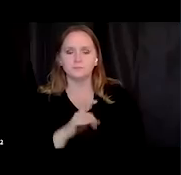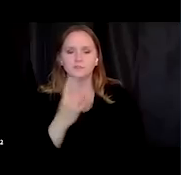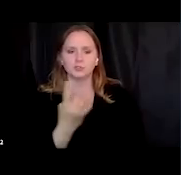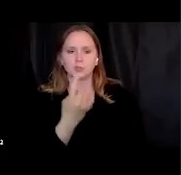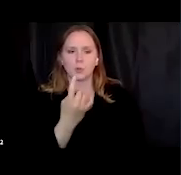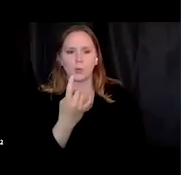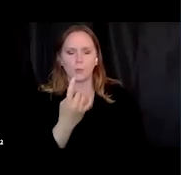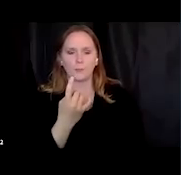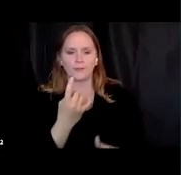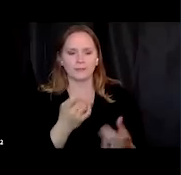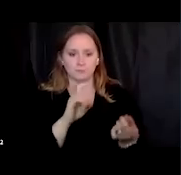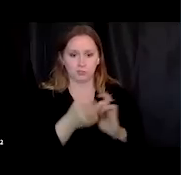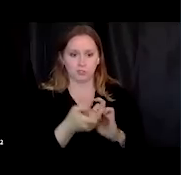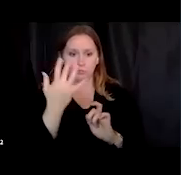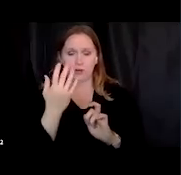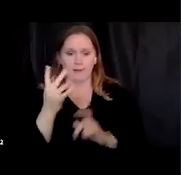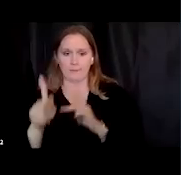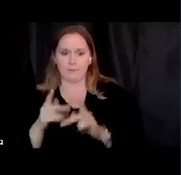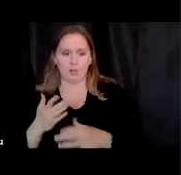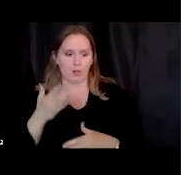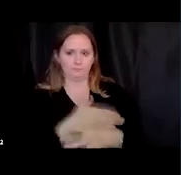So there has to be a lot of clutter in someone's home.